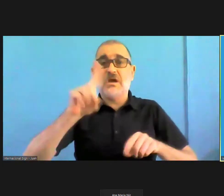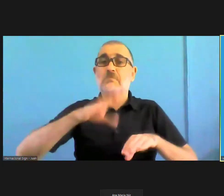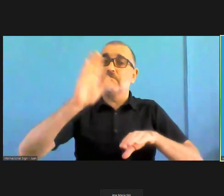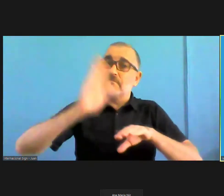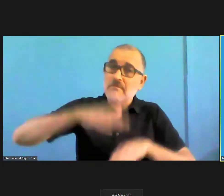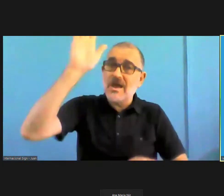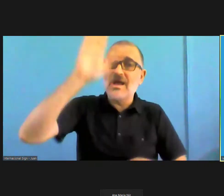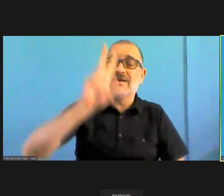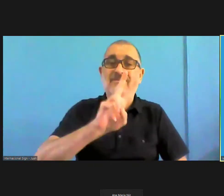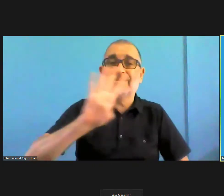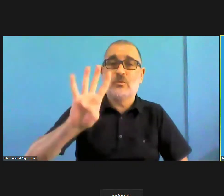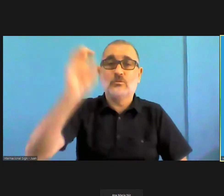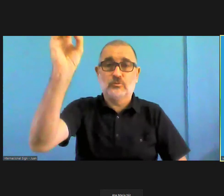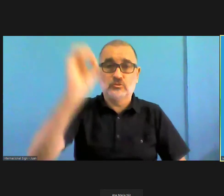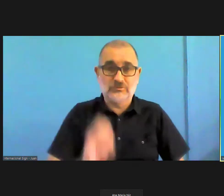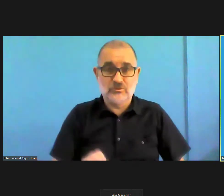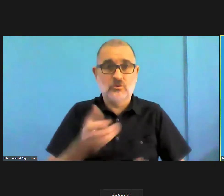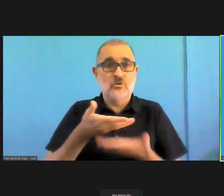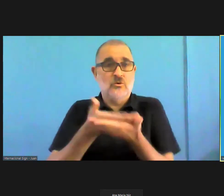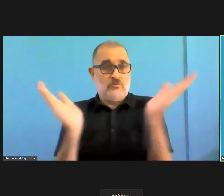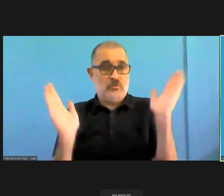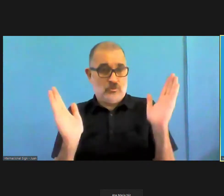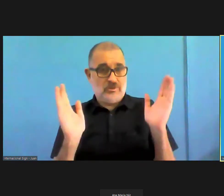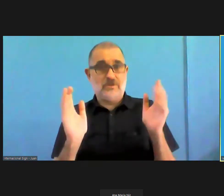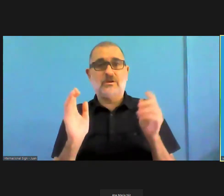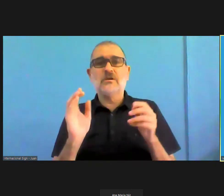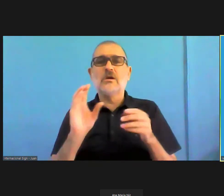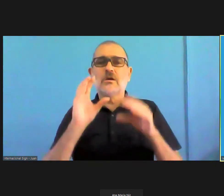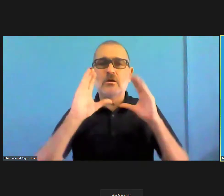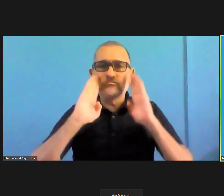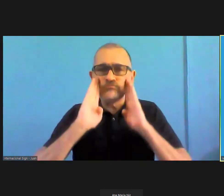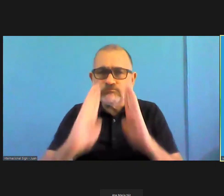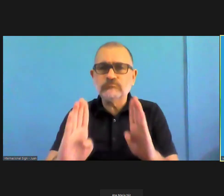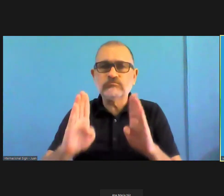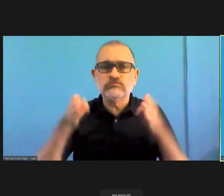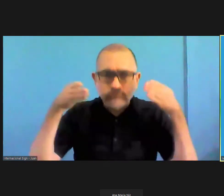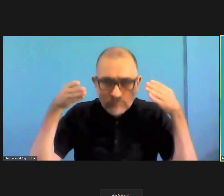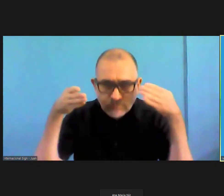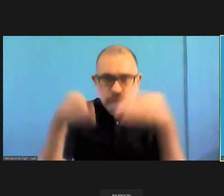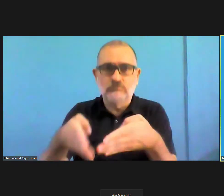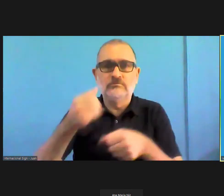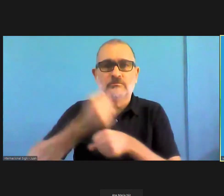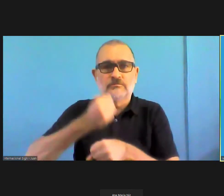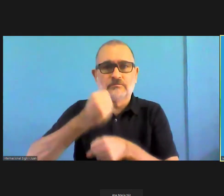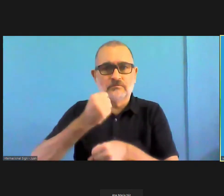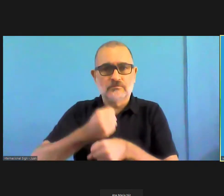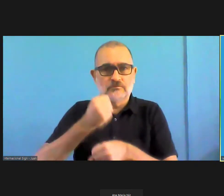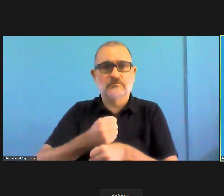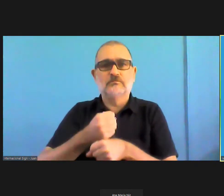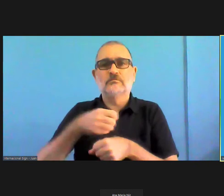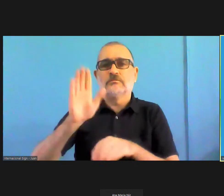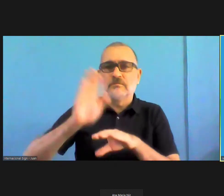this important level of care that can respond in essence to 65%, 70% of health needs, according to WHO.